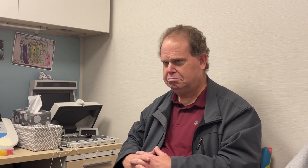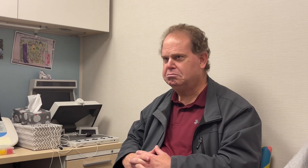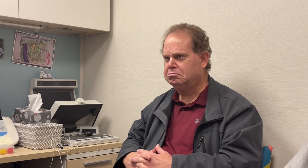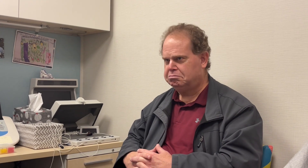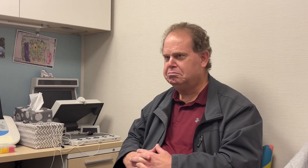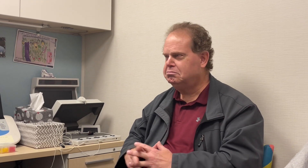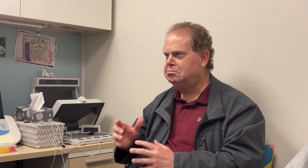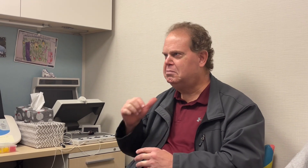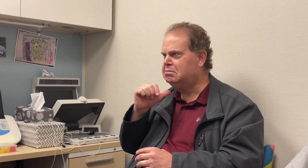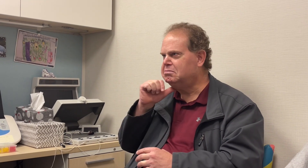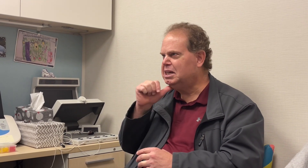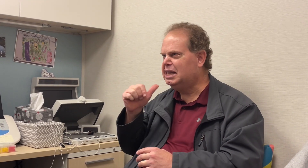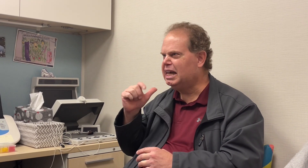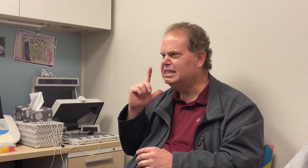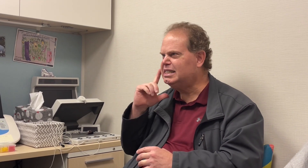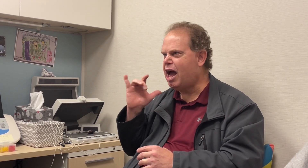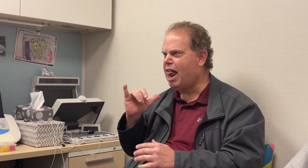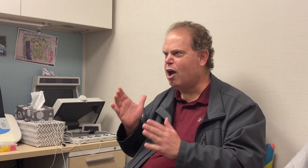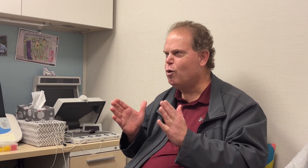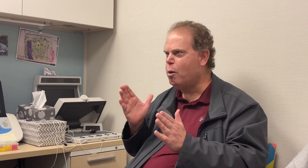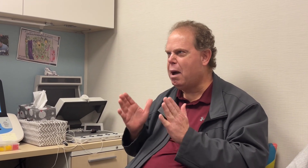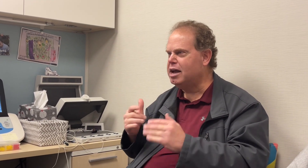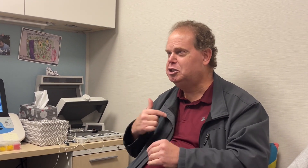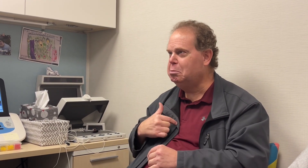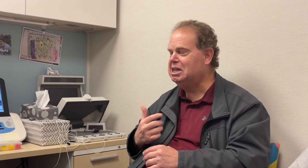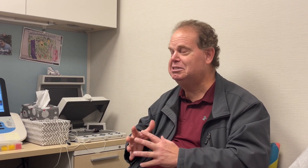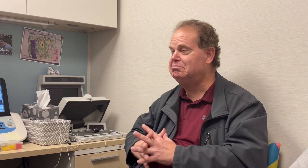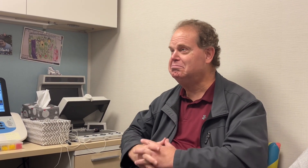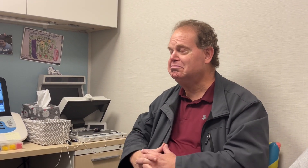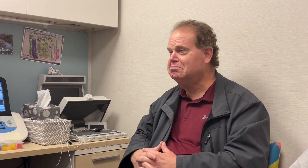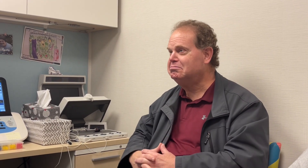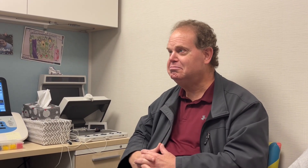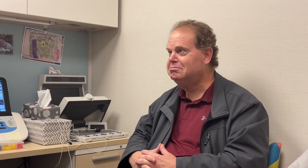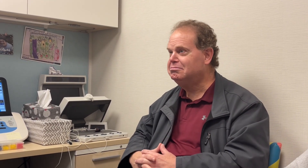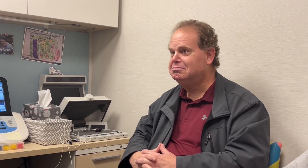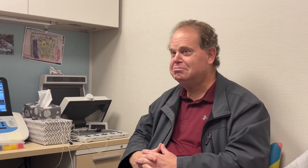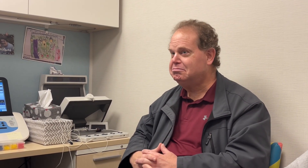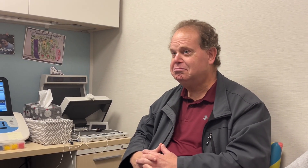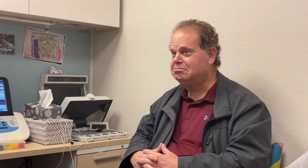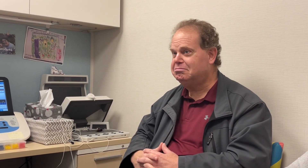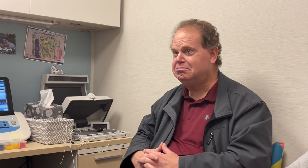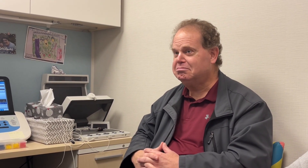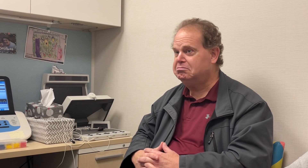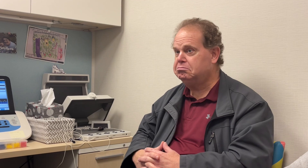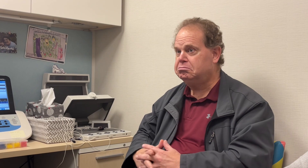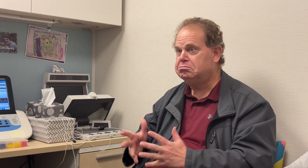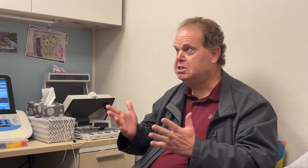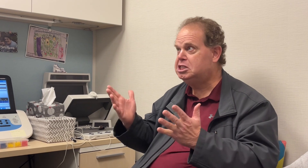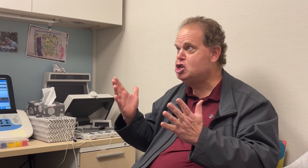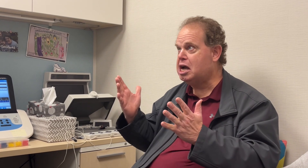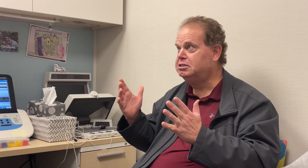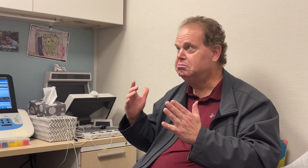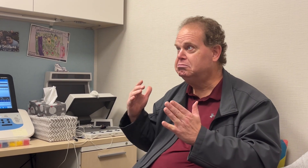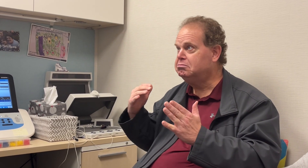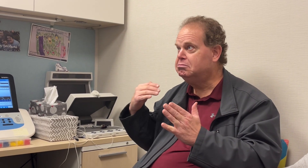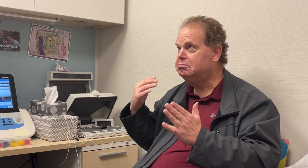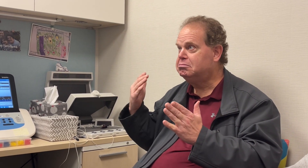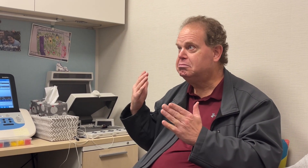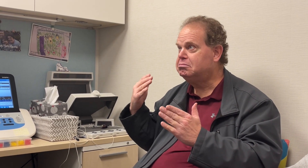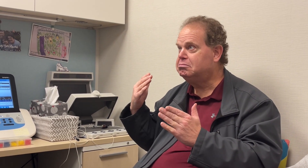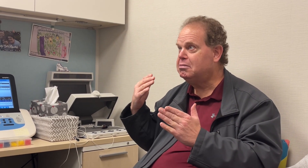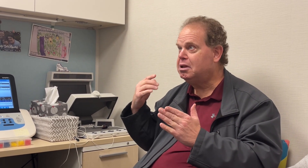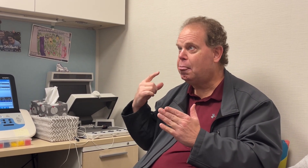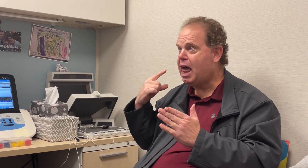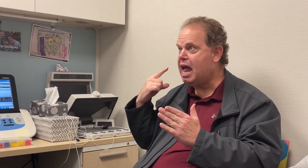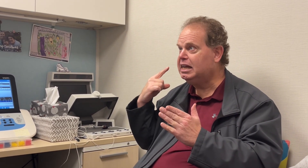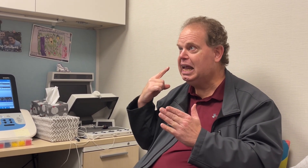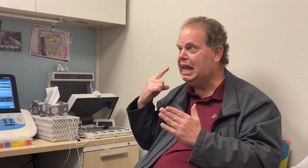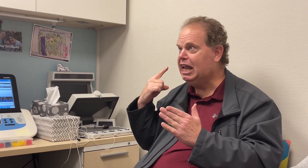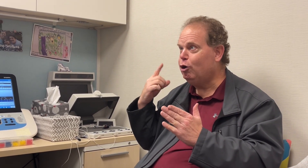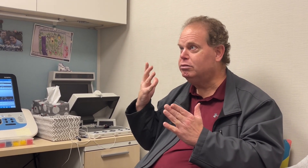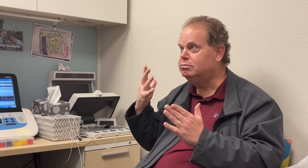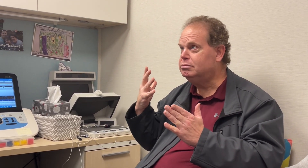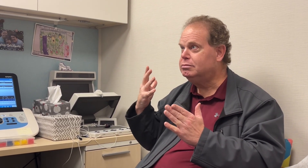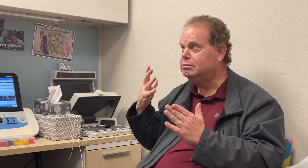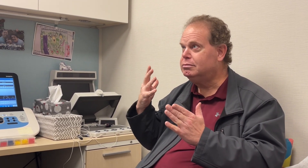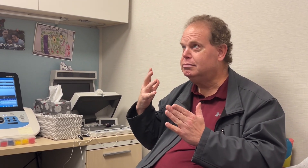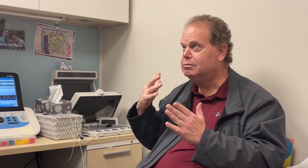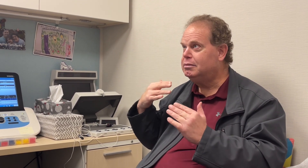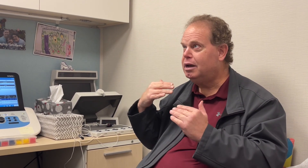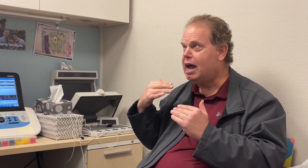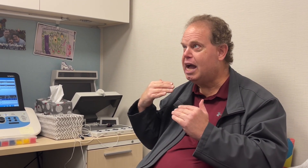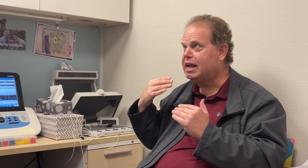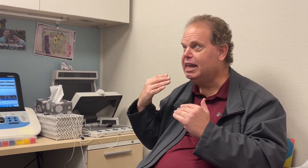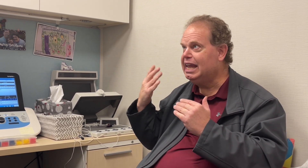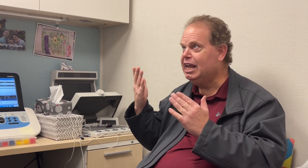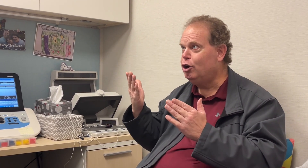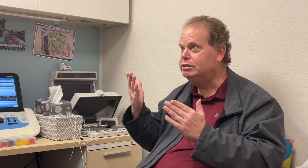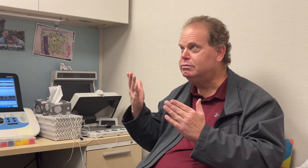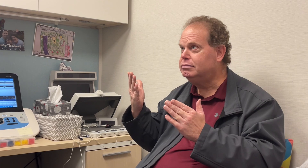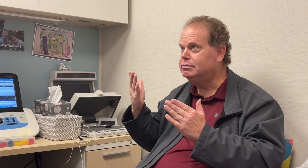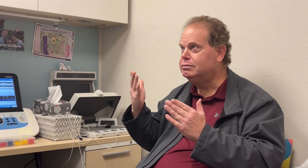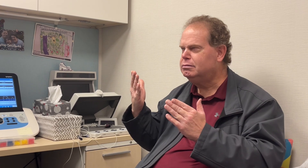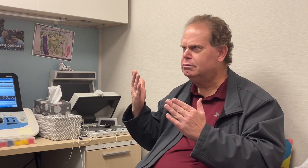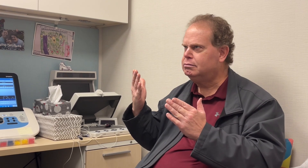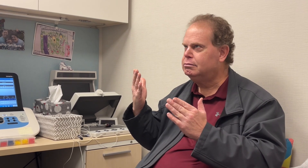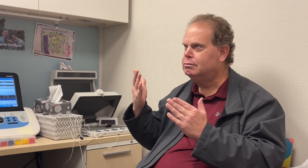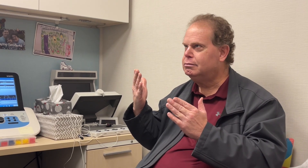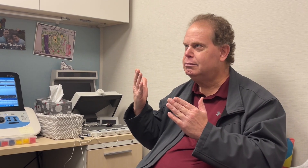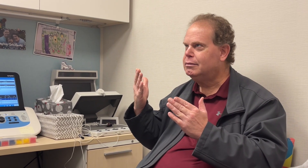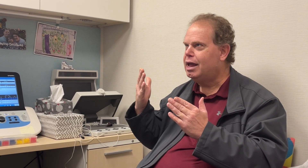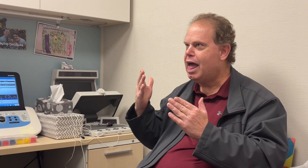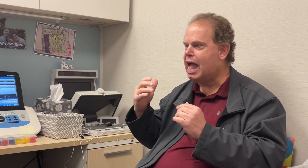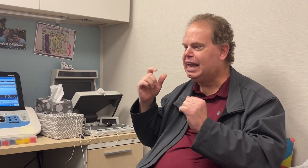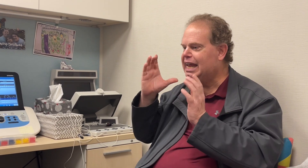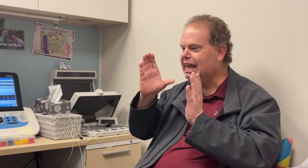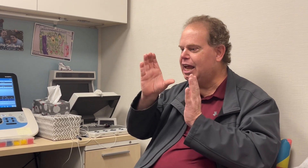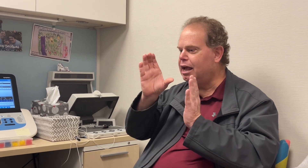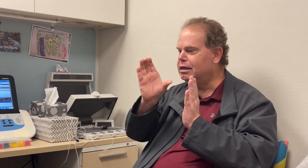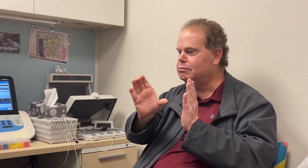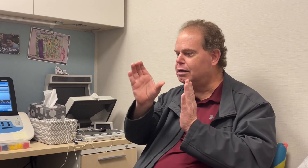hopefully it'll become more normal no just weird just different I can hear I can hear I can hear